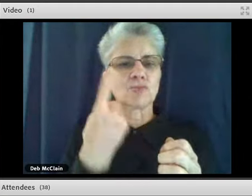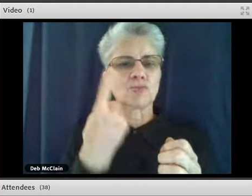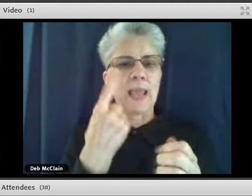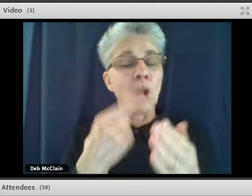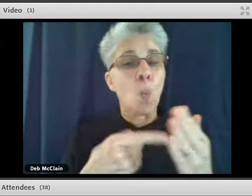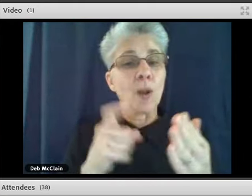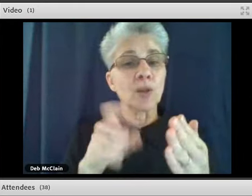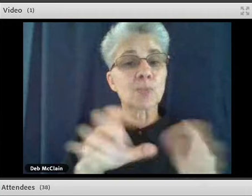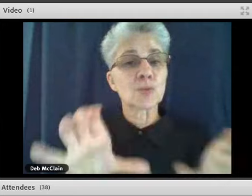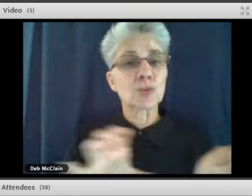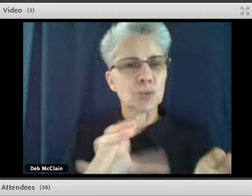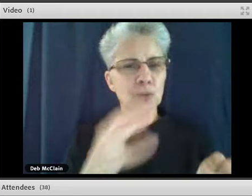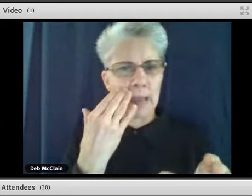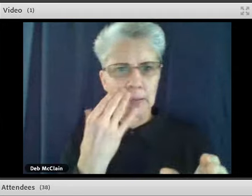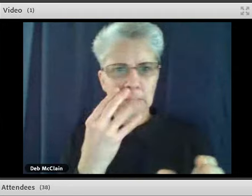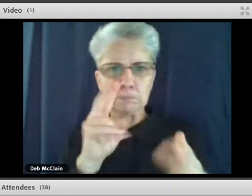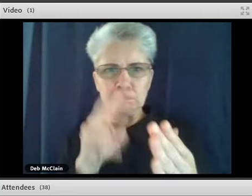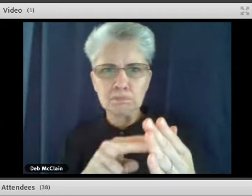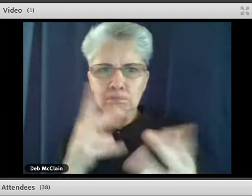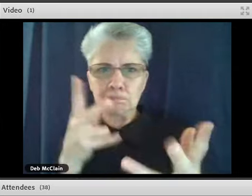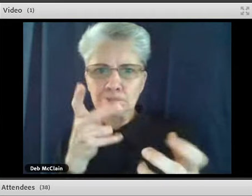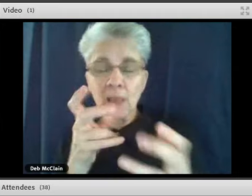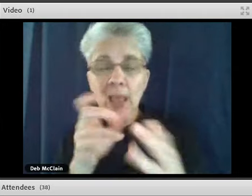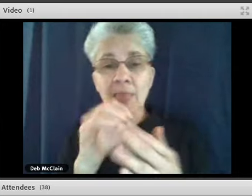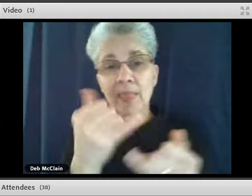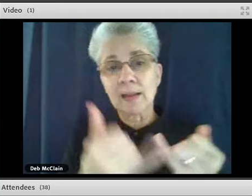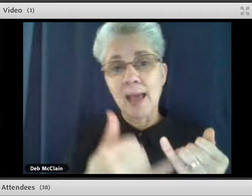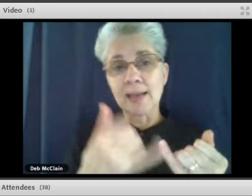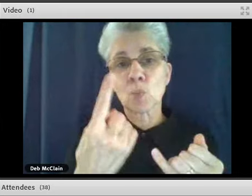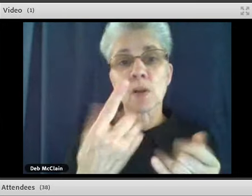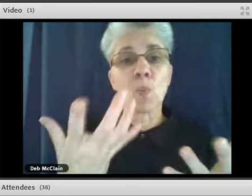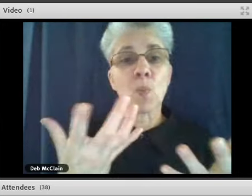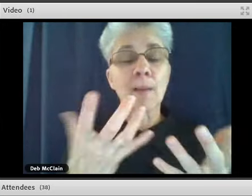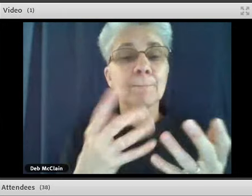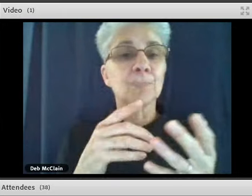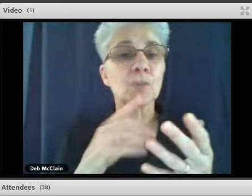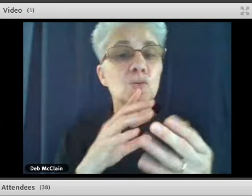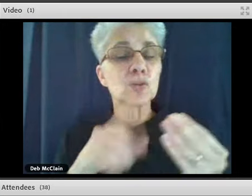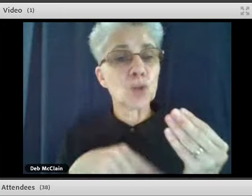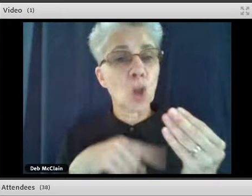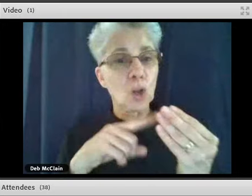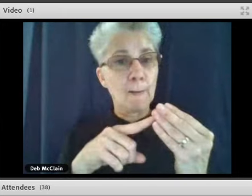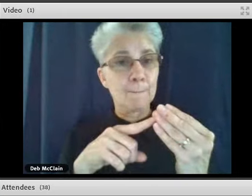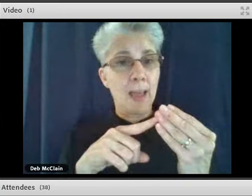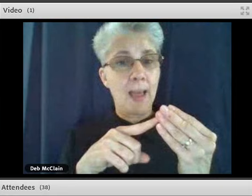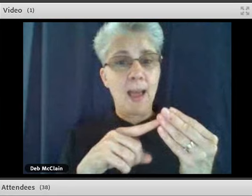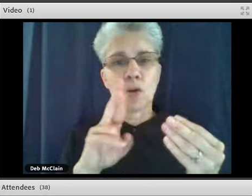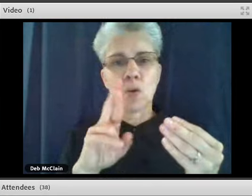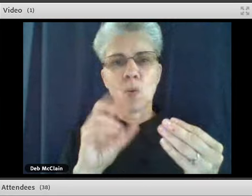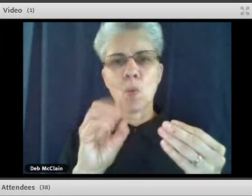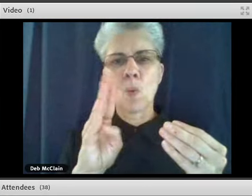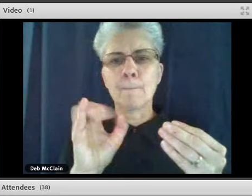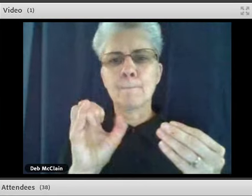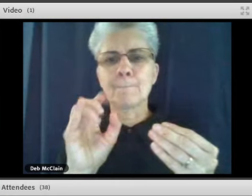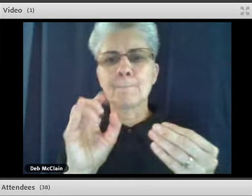So, you can actually understand what you're supposed to do. And then, the last one. When you talk about robust,